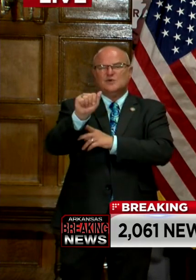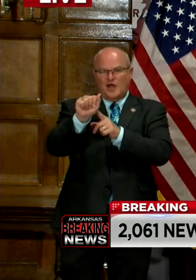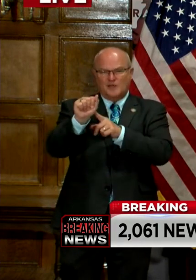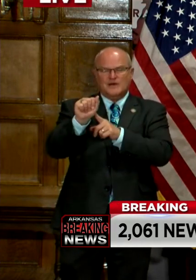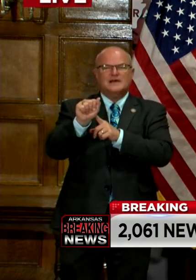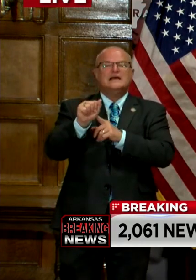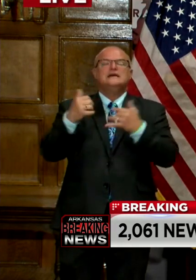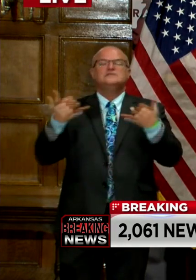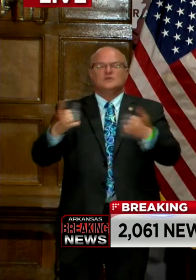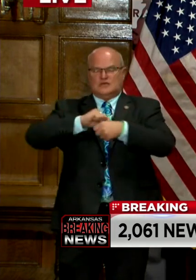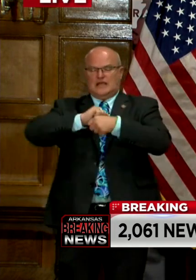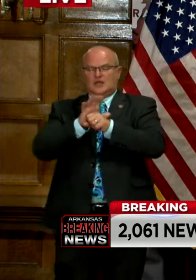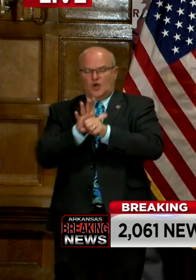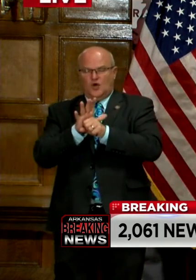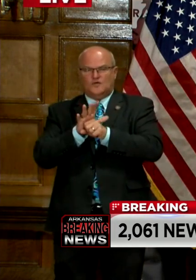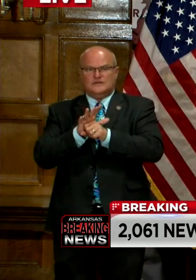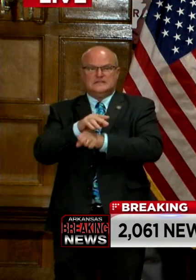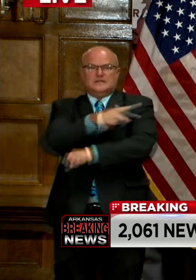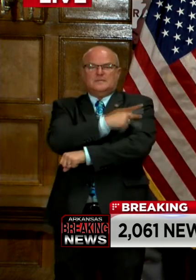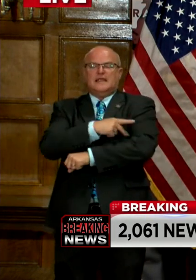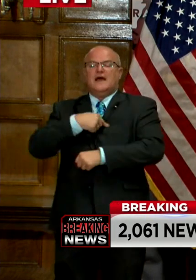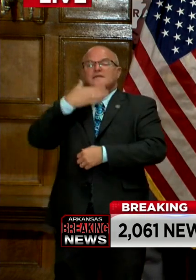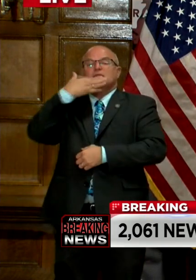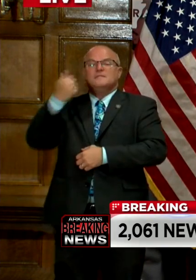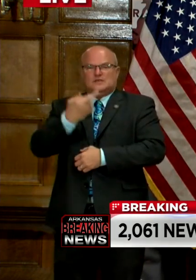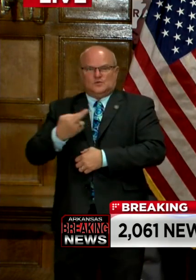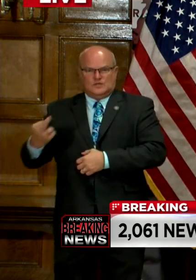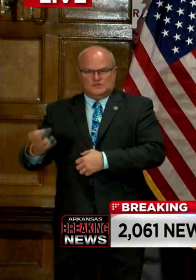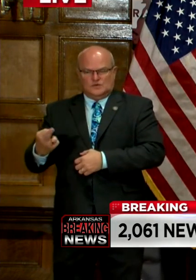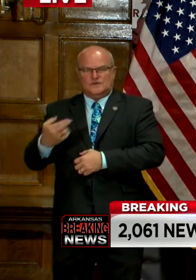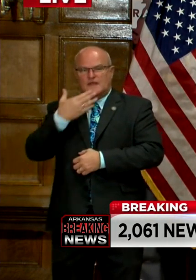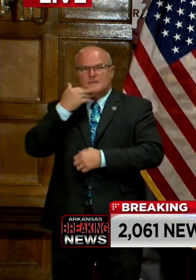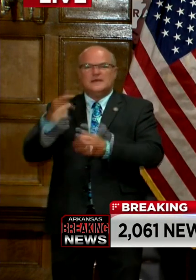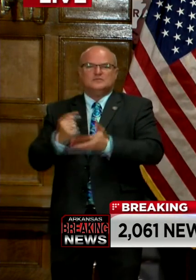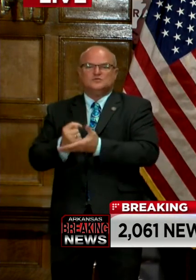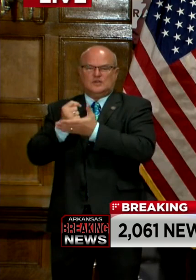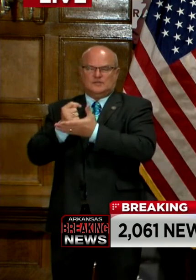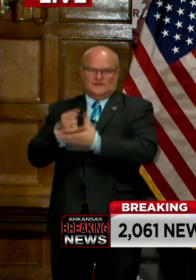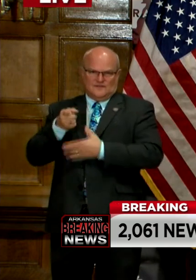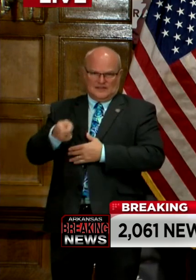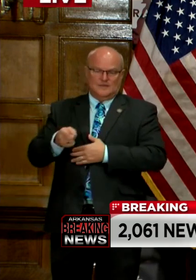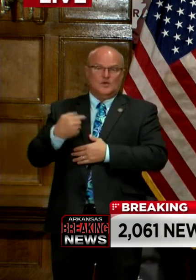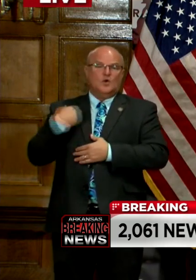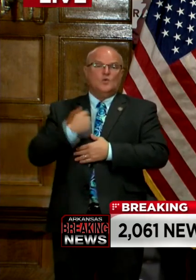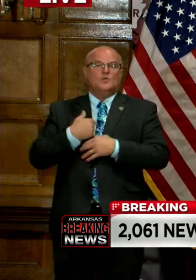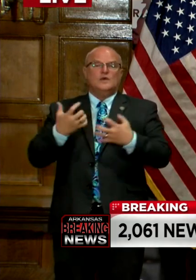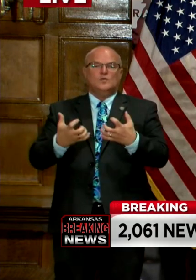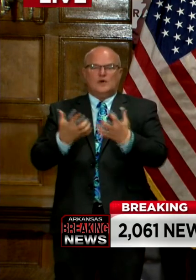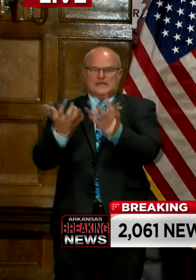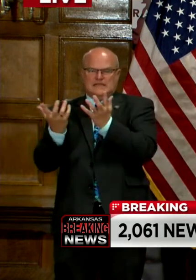RESOURCES AND TRAINING. YES, JUST LIKE WE GUIDE TRAUMA PATIENTS AT HOSPITALS, WE WANT